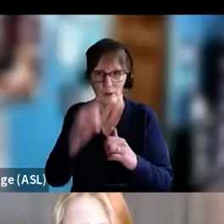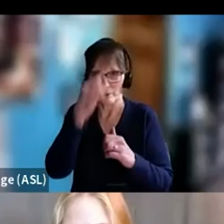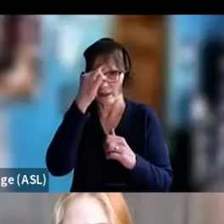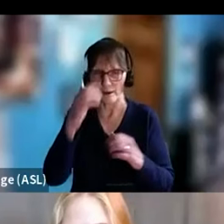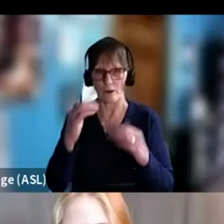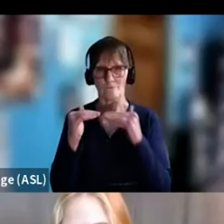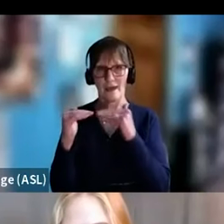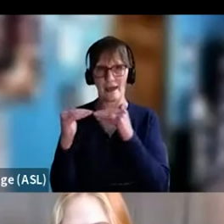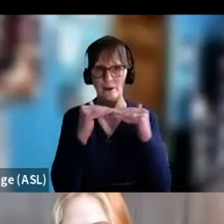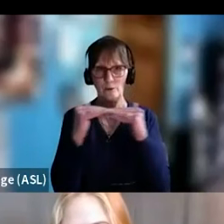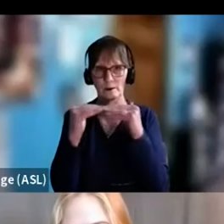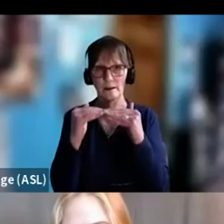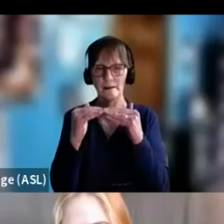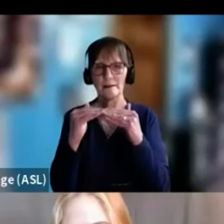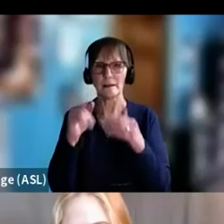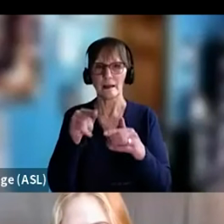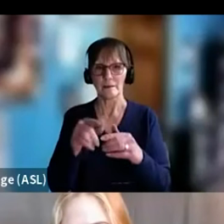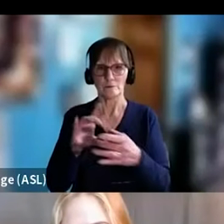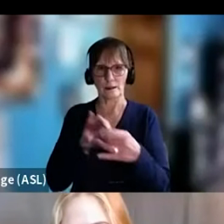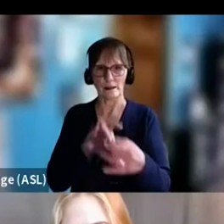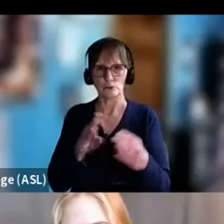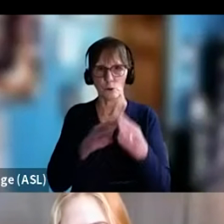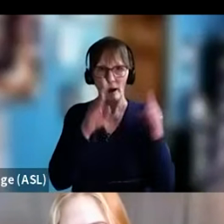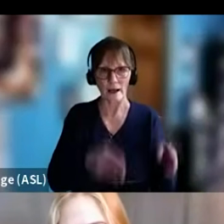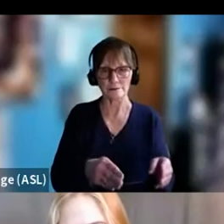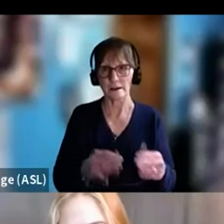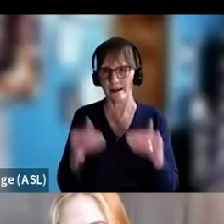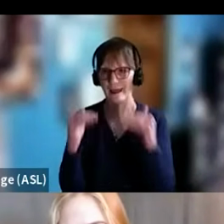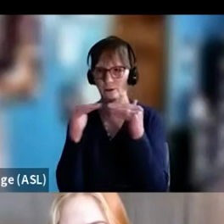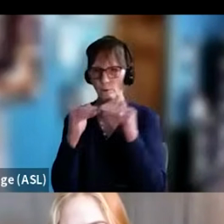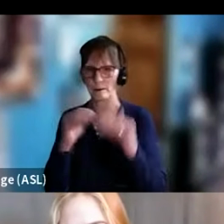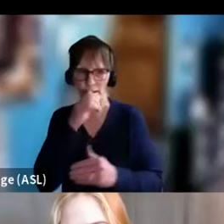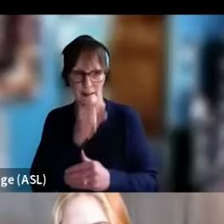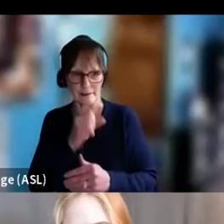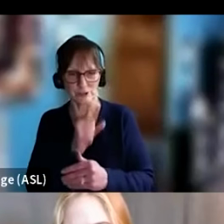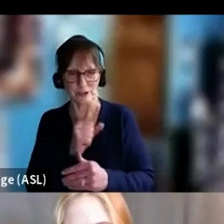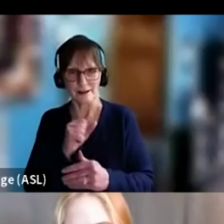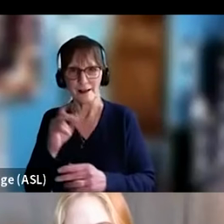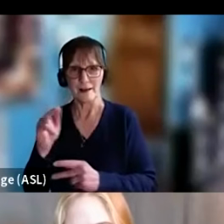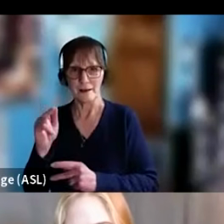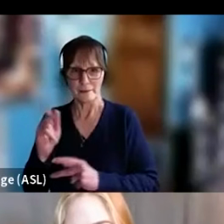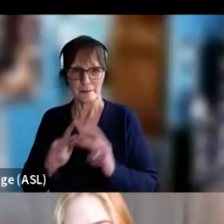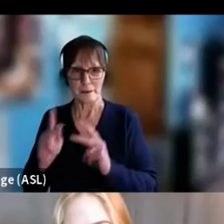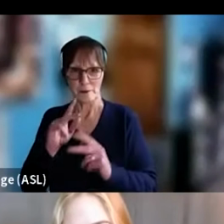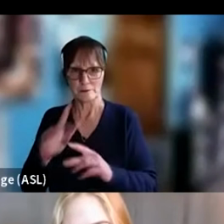in the space of housing equity and aging. And we know that people of color disproportionately experience homelessness.